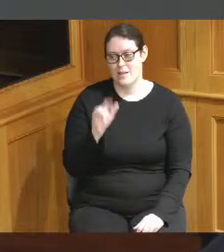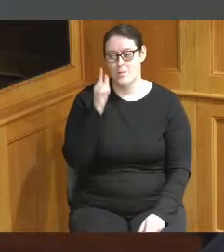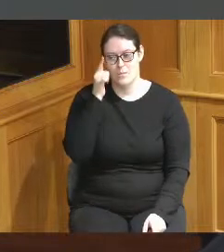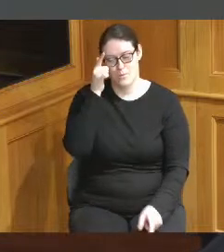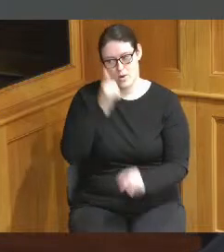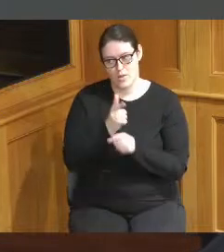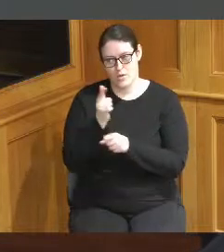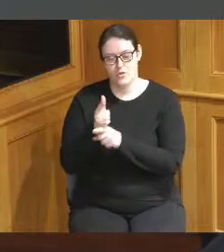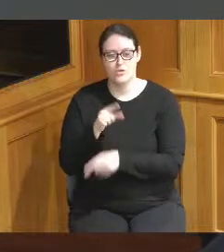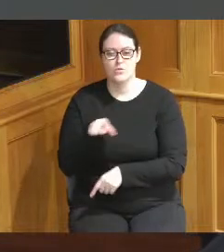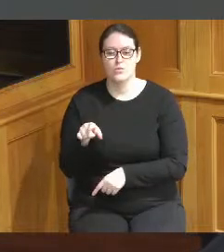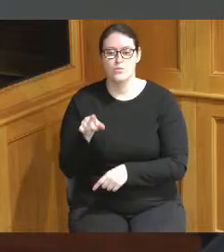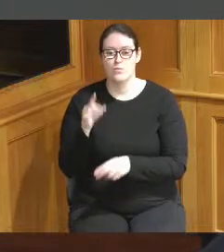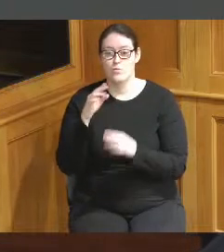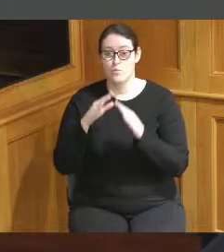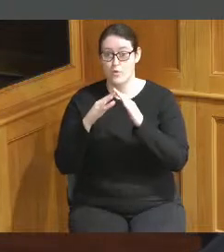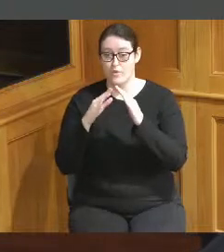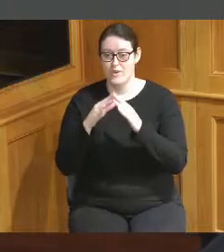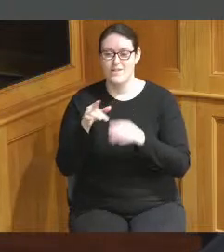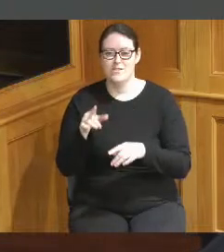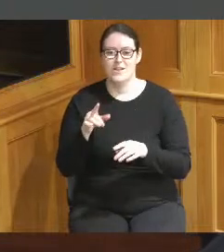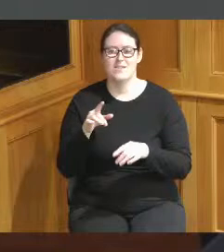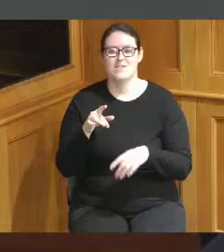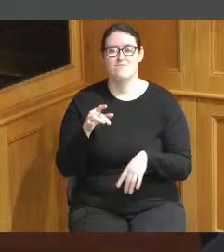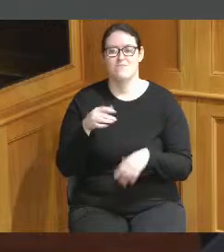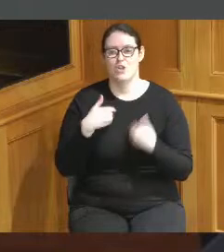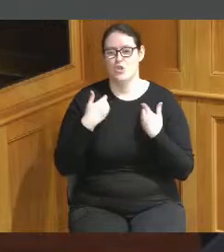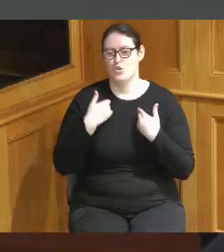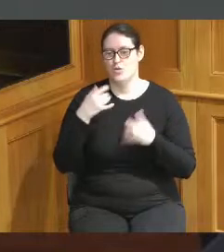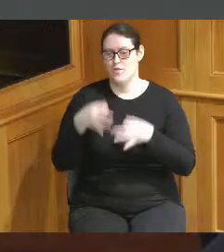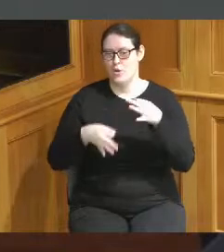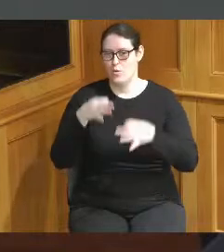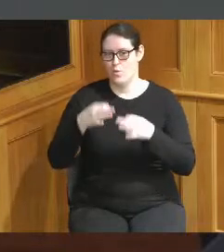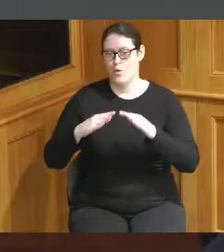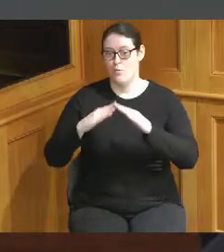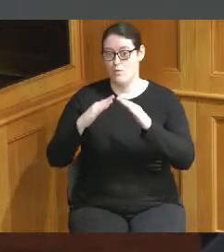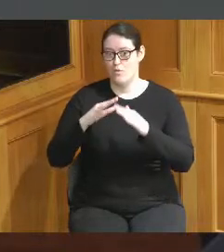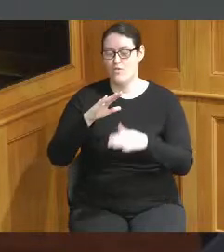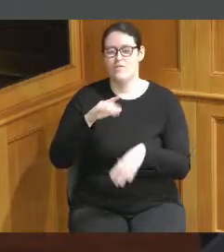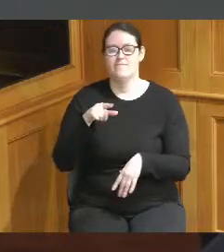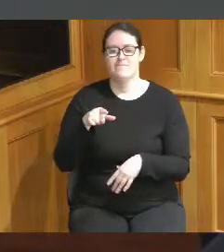they do and pull pulling that office very hard and they did it without a glitch so thank them